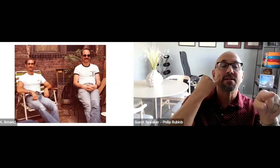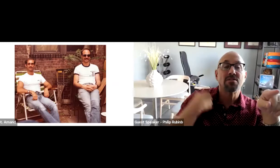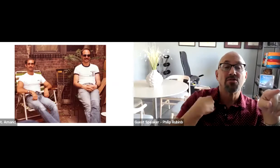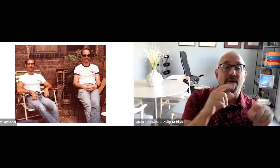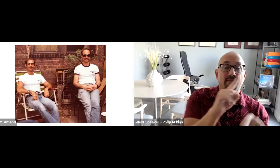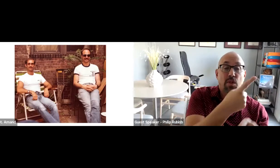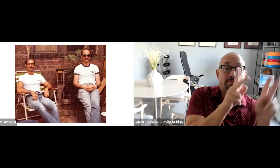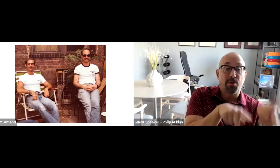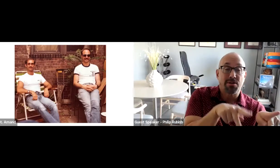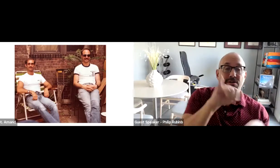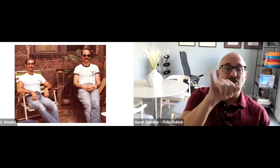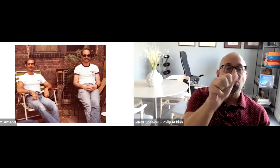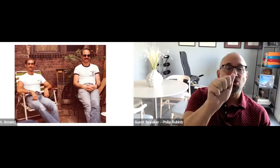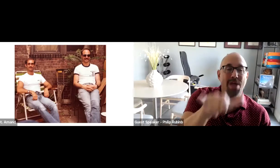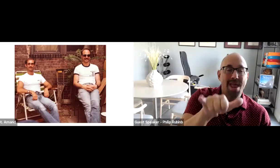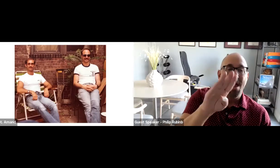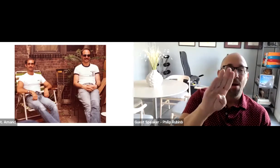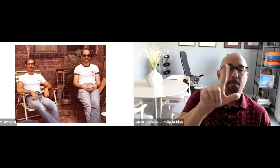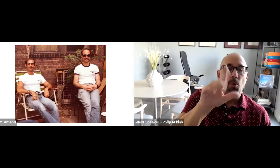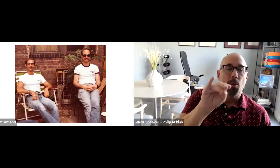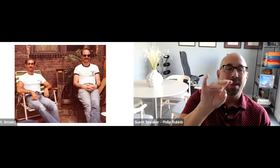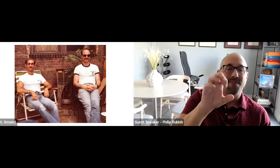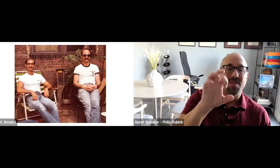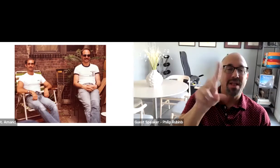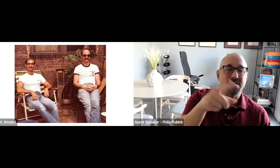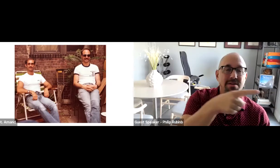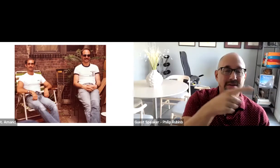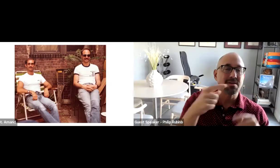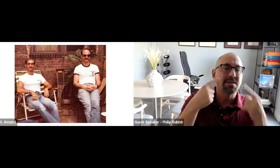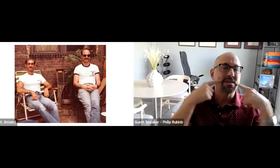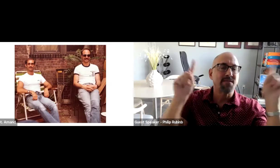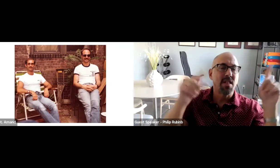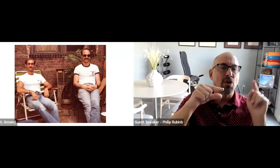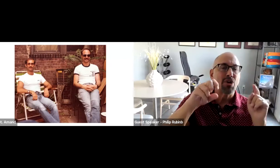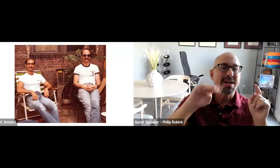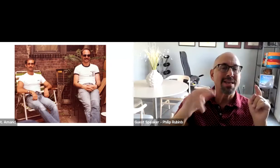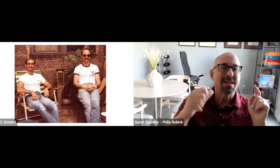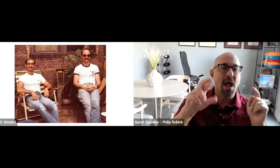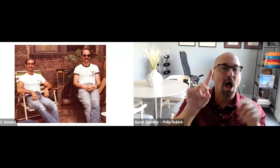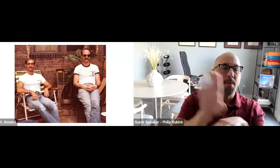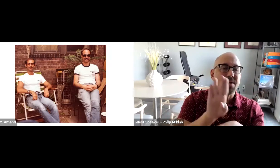Yep, right there. So the first person is Jay Blumenfeld.